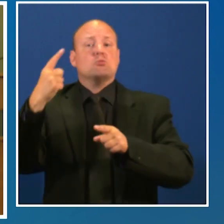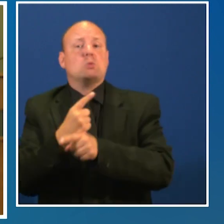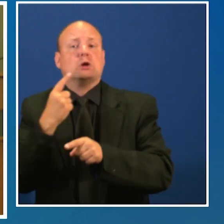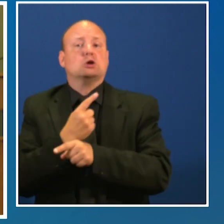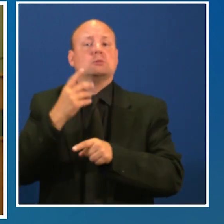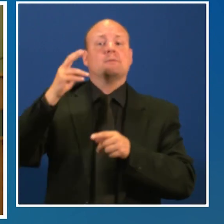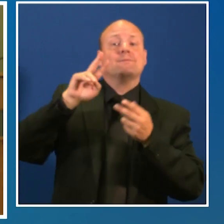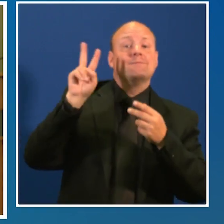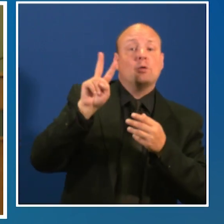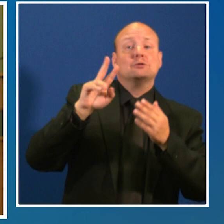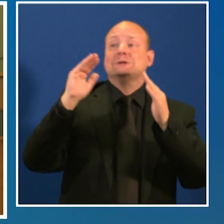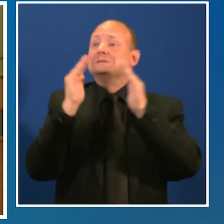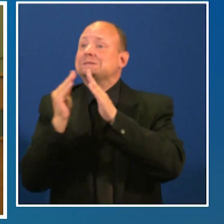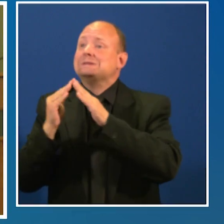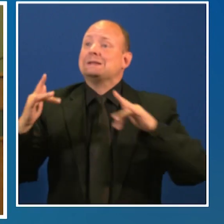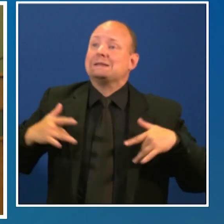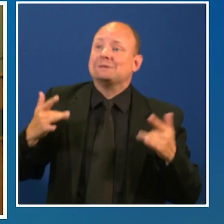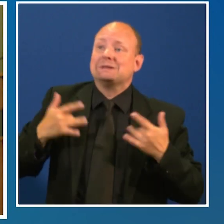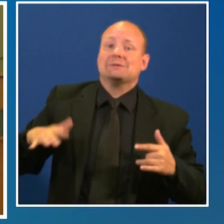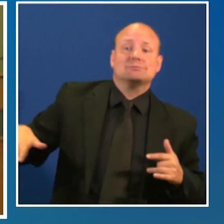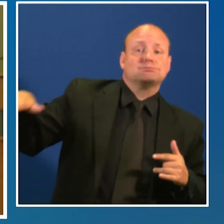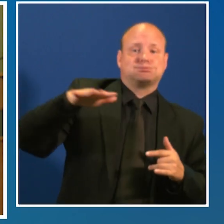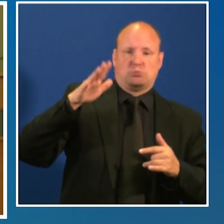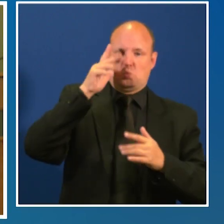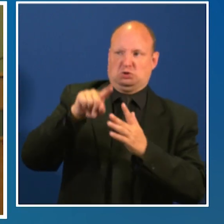and the parks kickoff this Friday, July 9th, with a